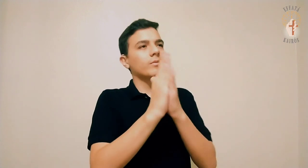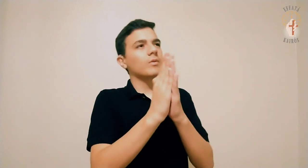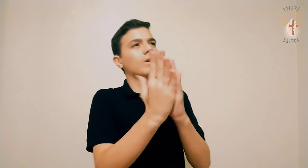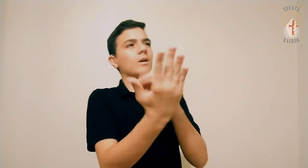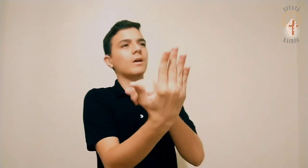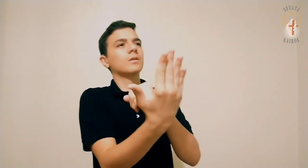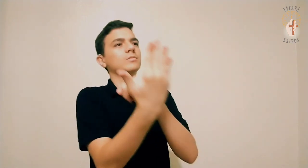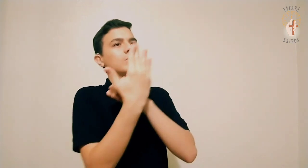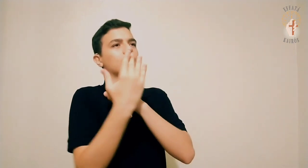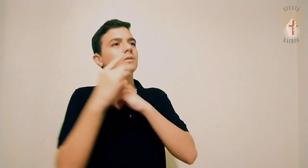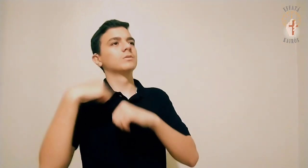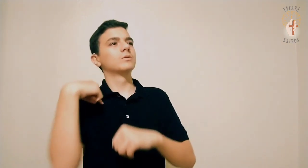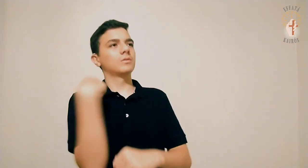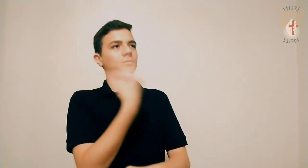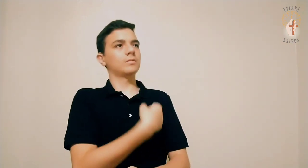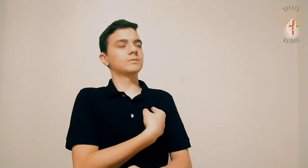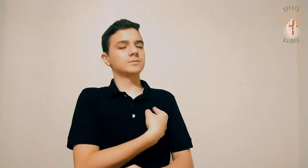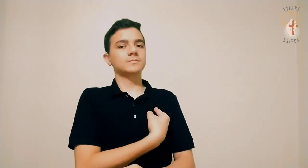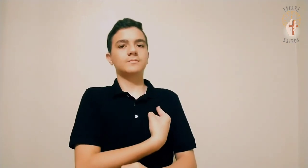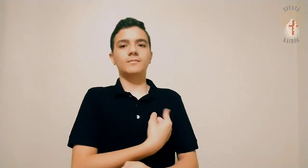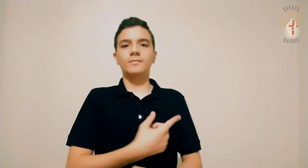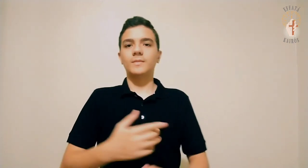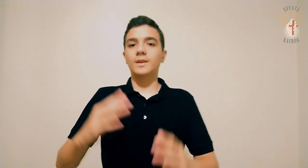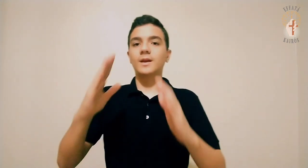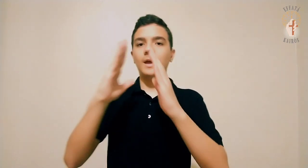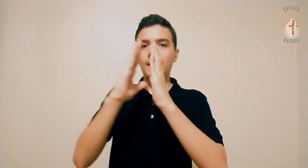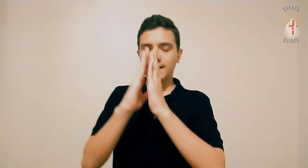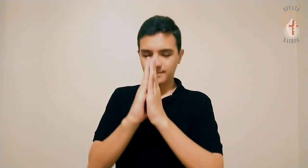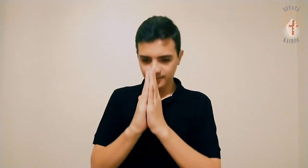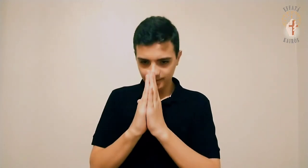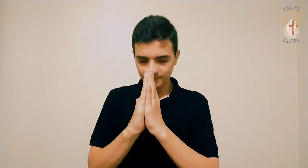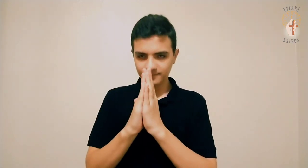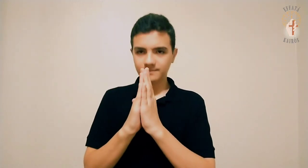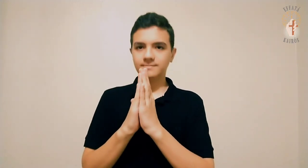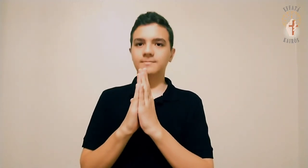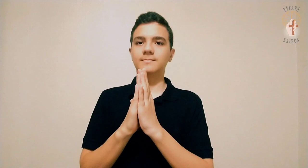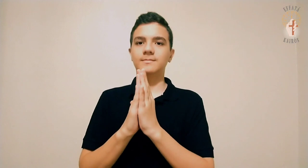pray for us as we turn to you. Amen